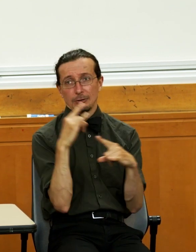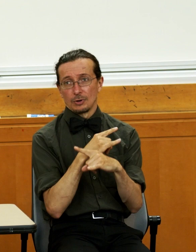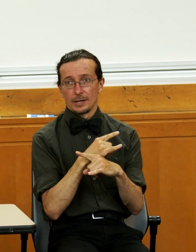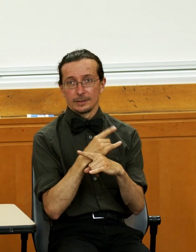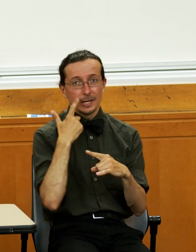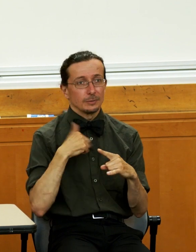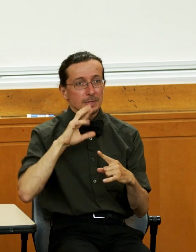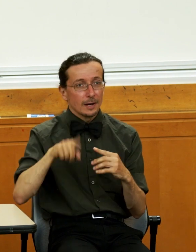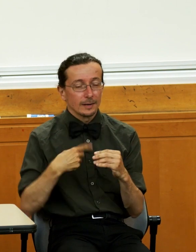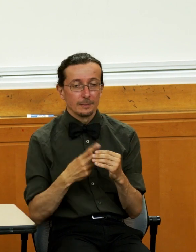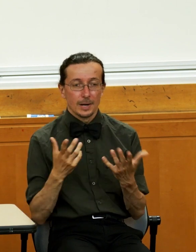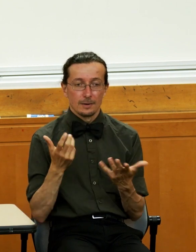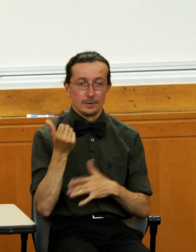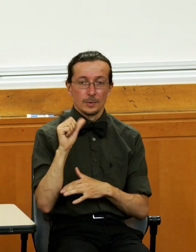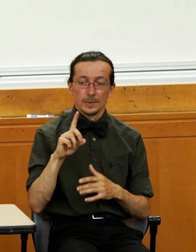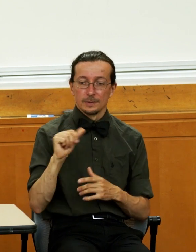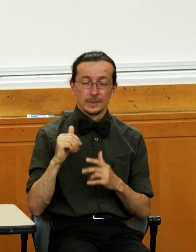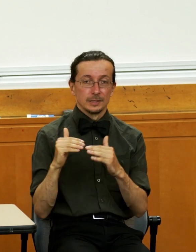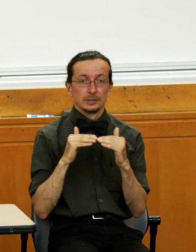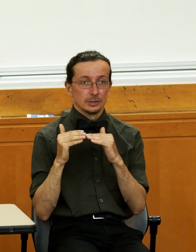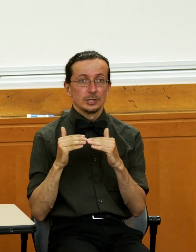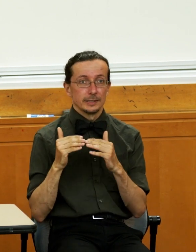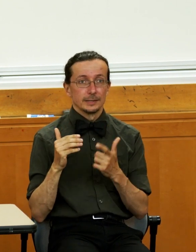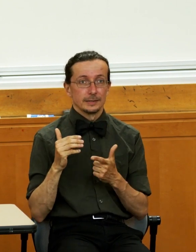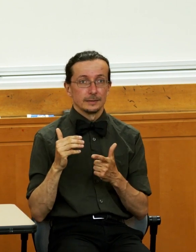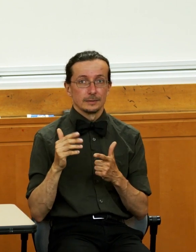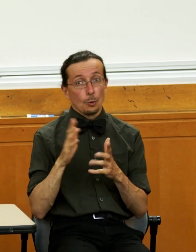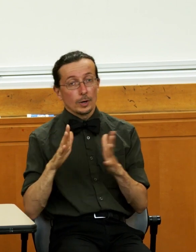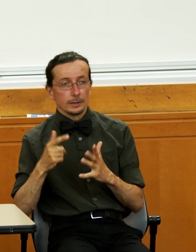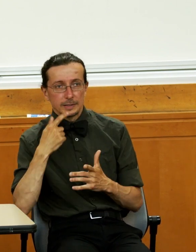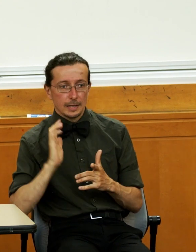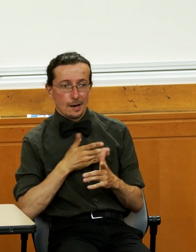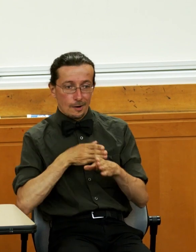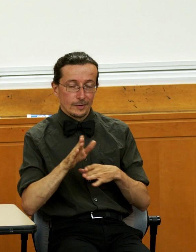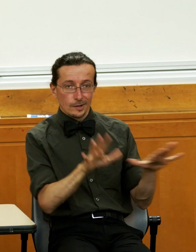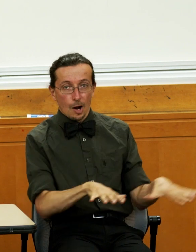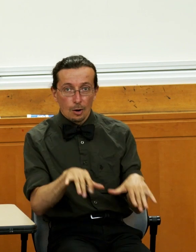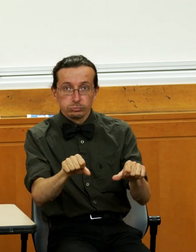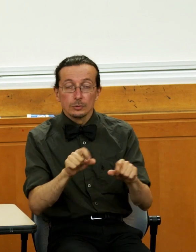Justice organizers alleged that our fields had appropriated. However, as lawyers and academics,